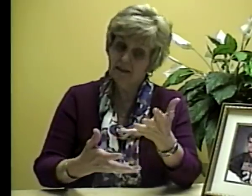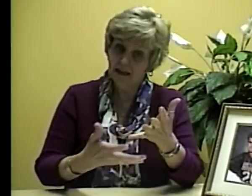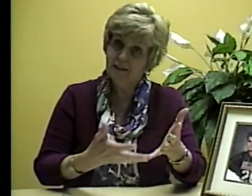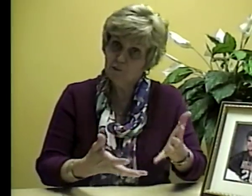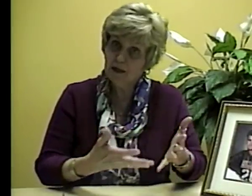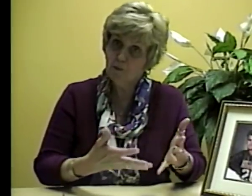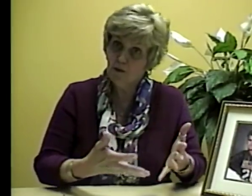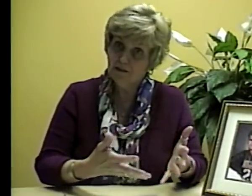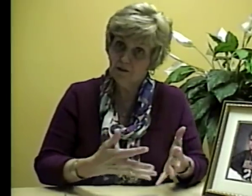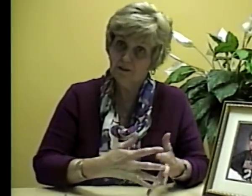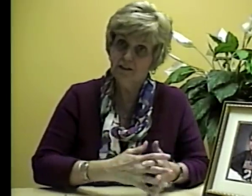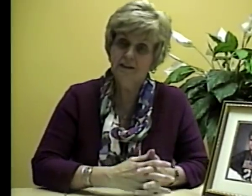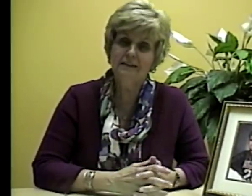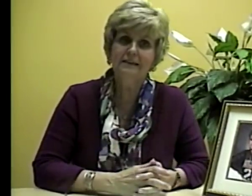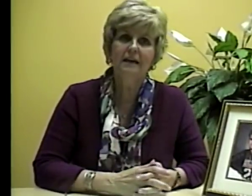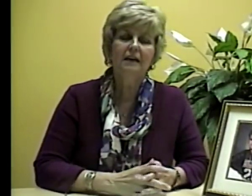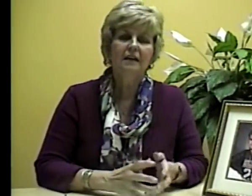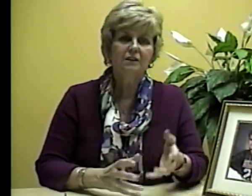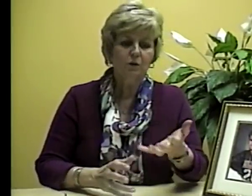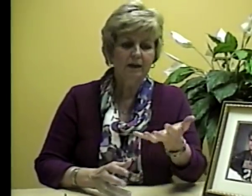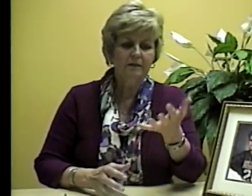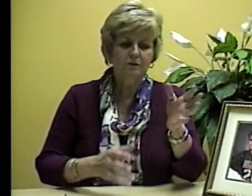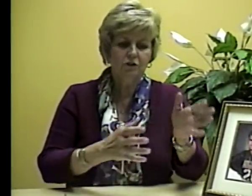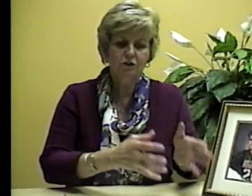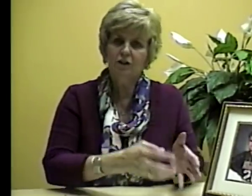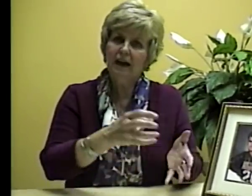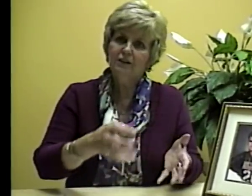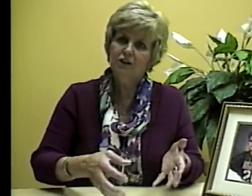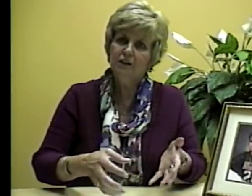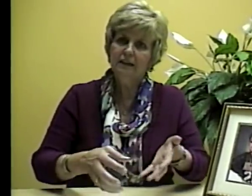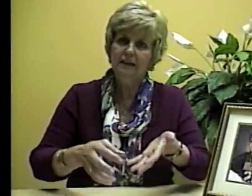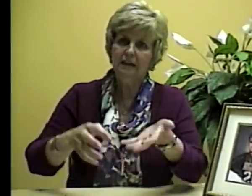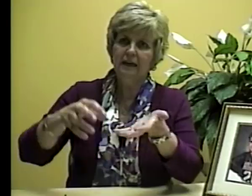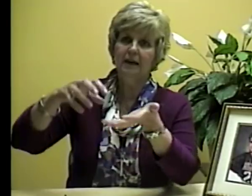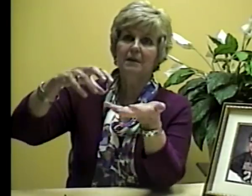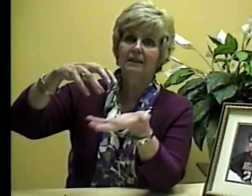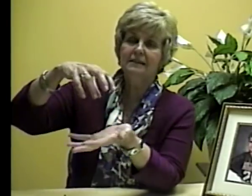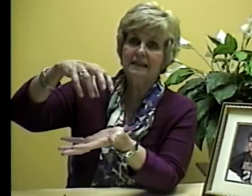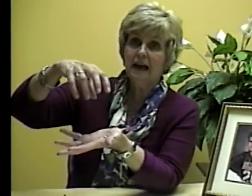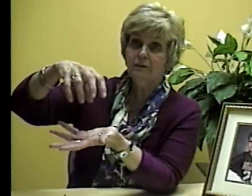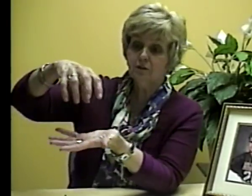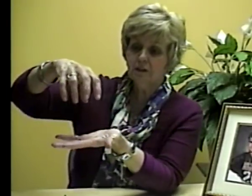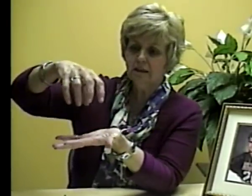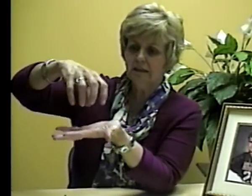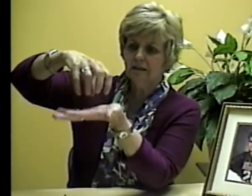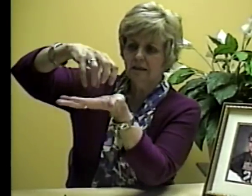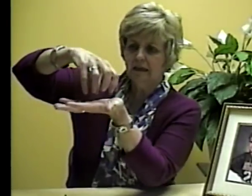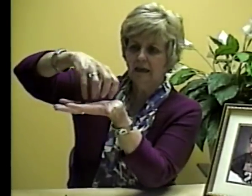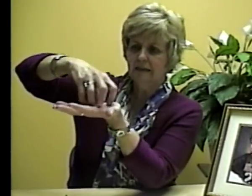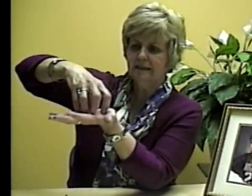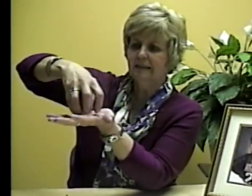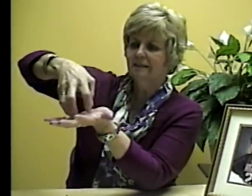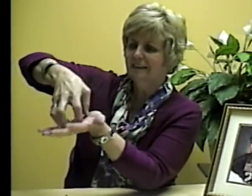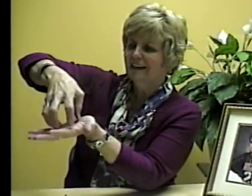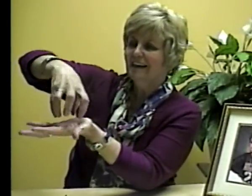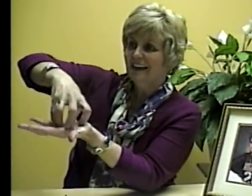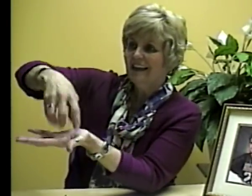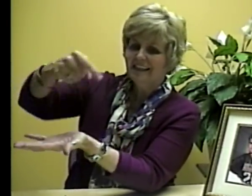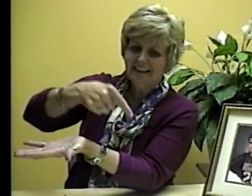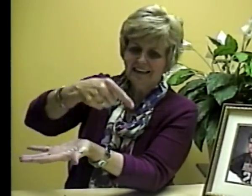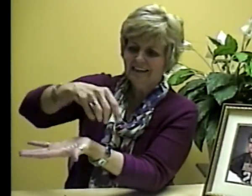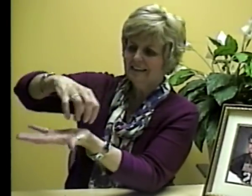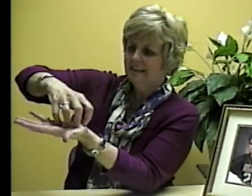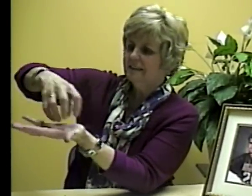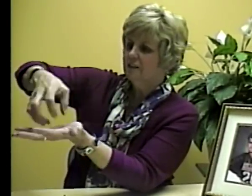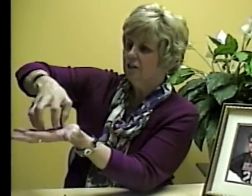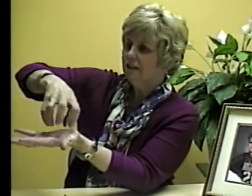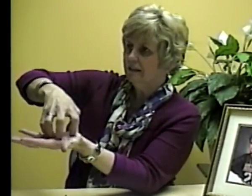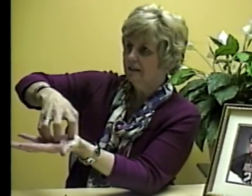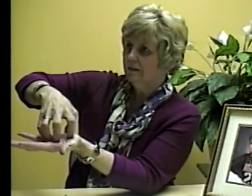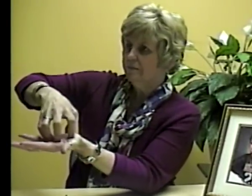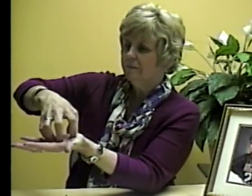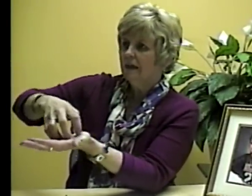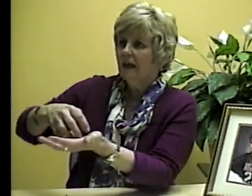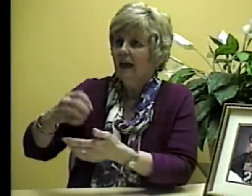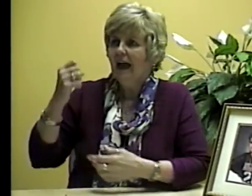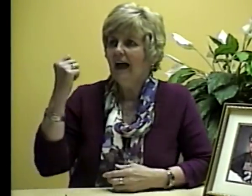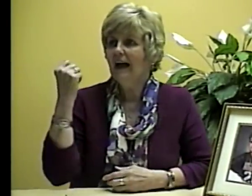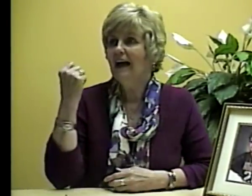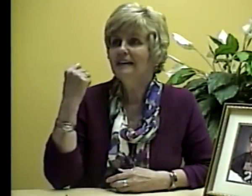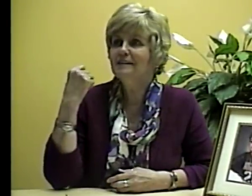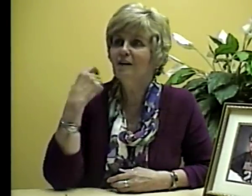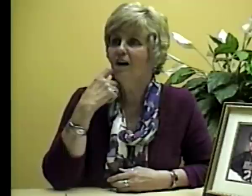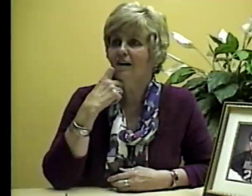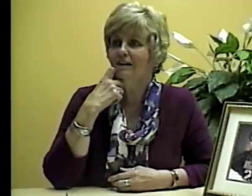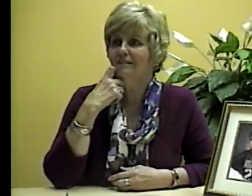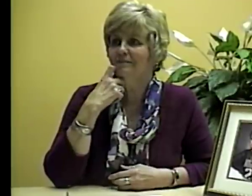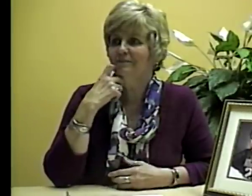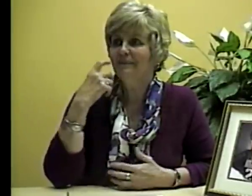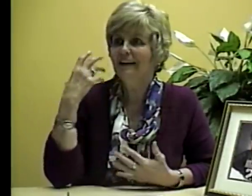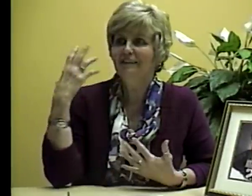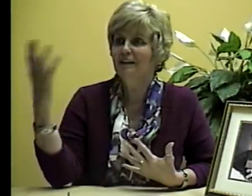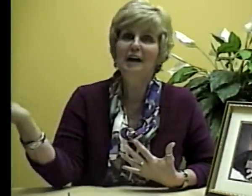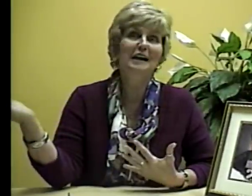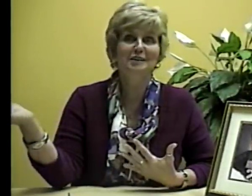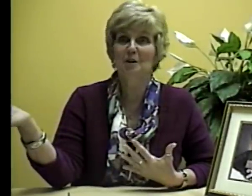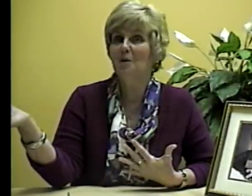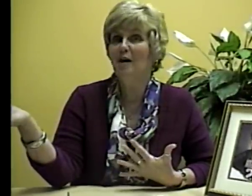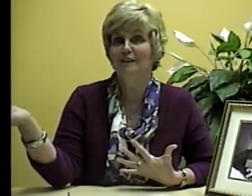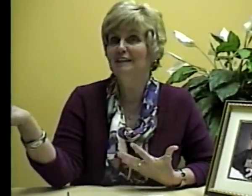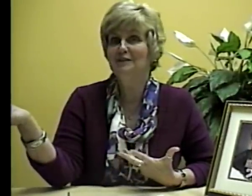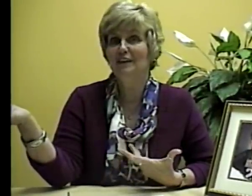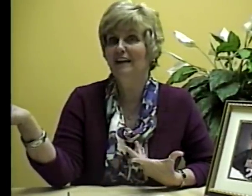yeah, that's what I want. I made the Sign for cookie. I saw the lights go off in his